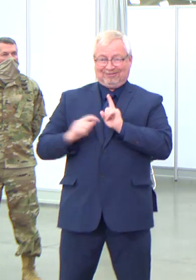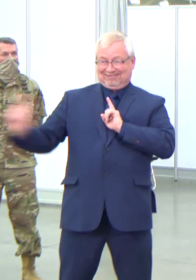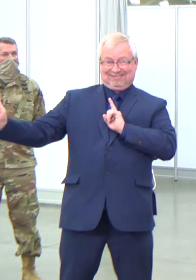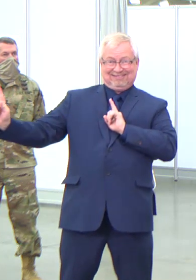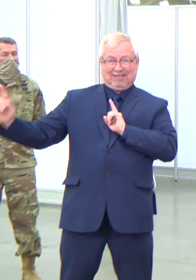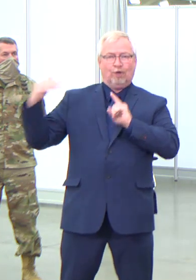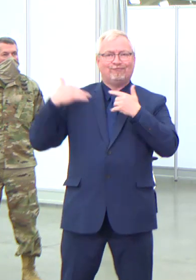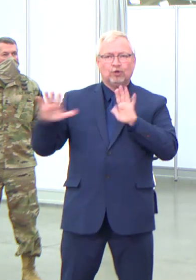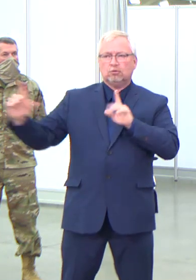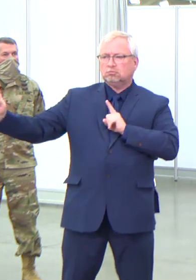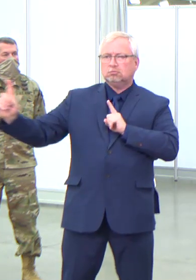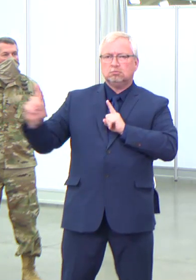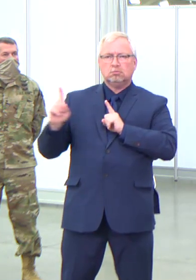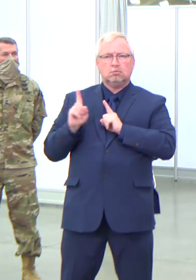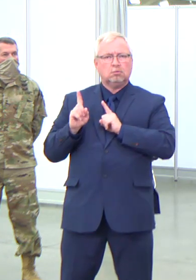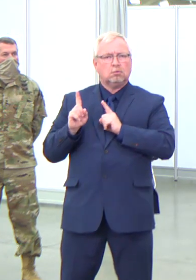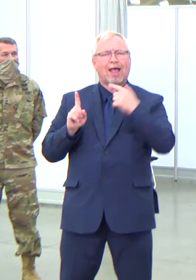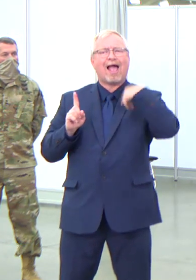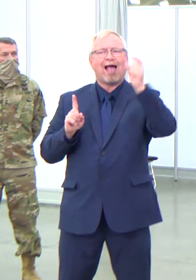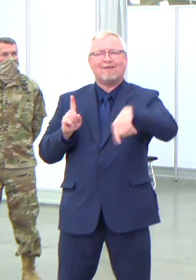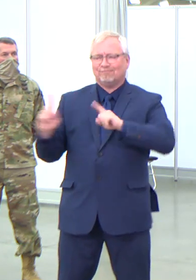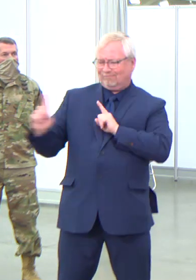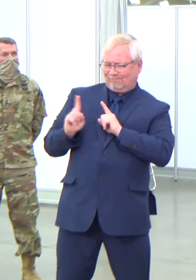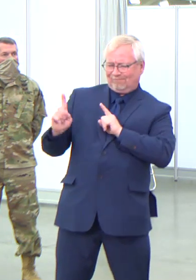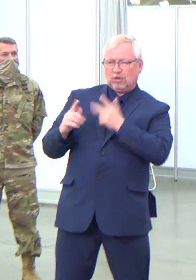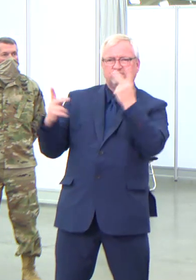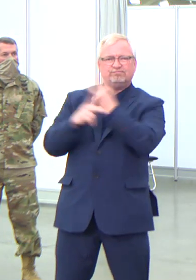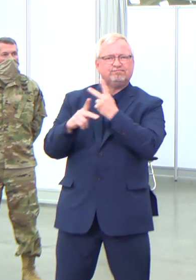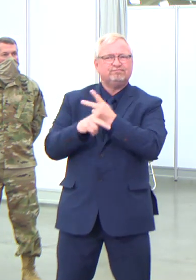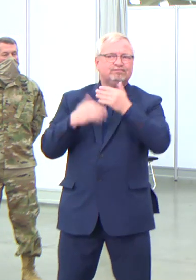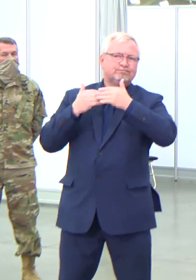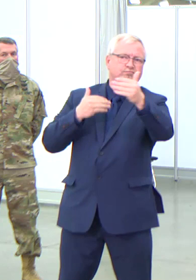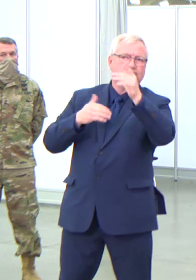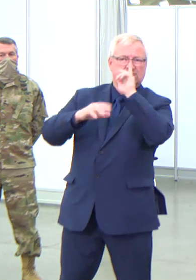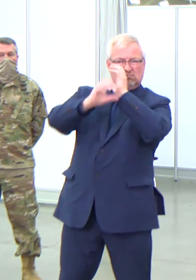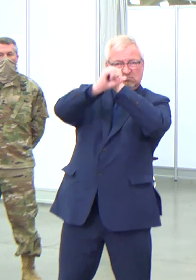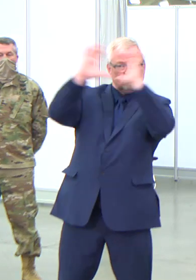to have expanded diagnostics to the point where even the mildest possible COVID cases can be